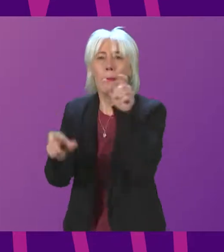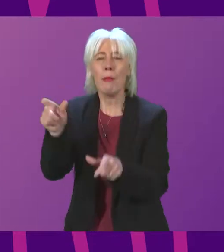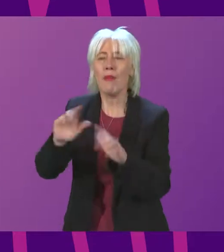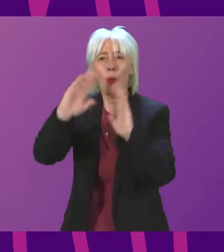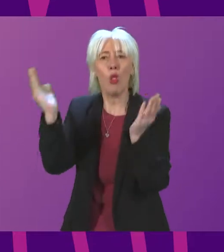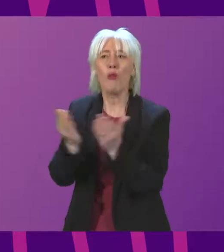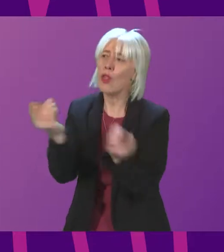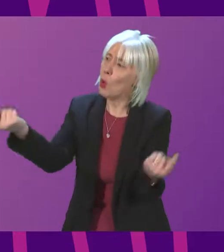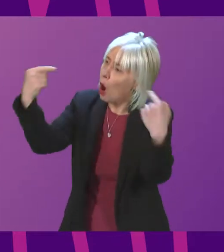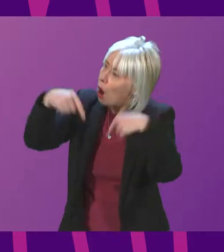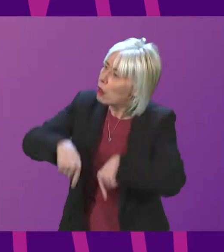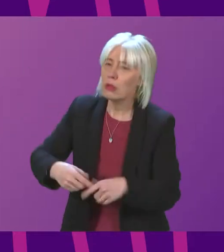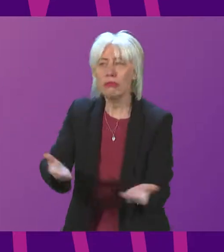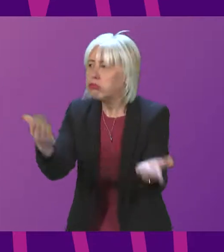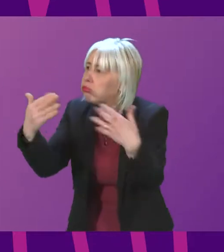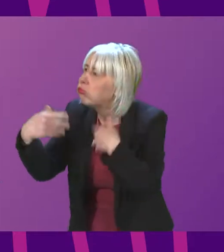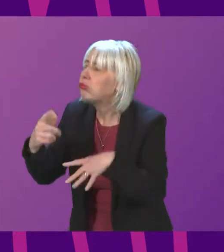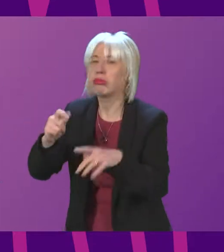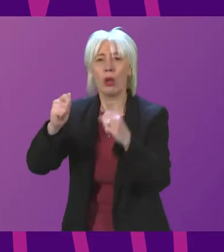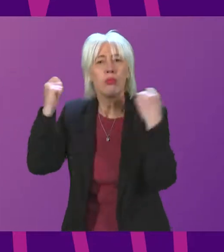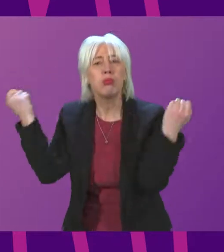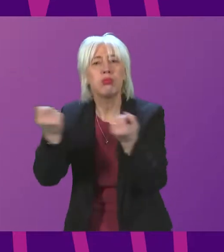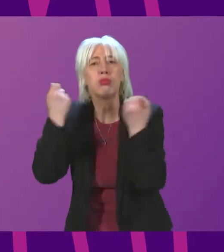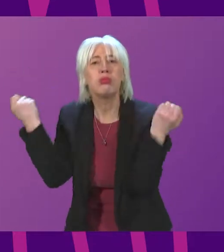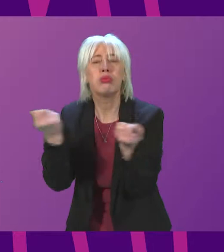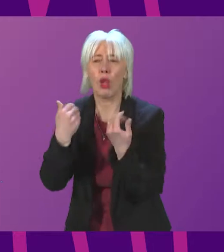and celebrates the richness of all our cultures.